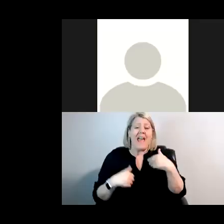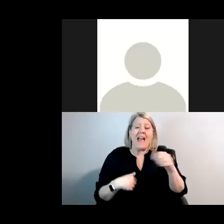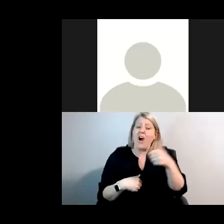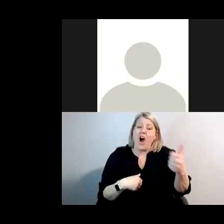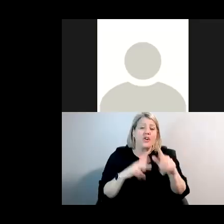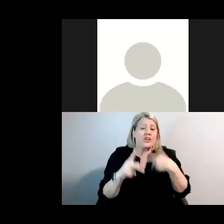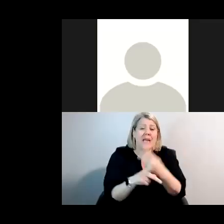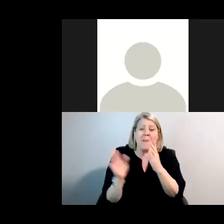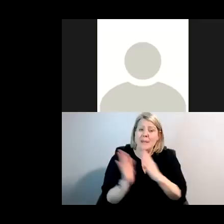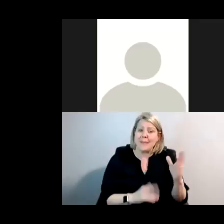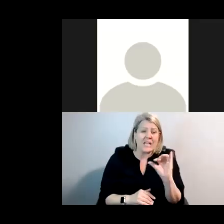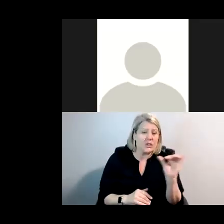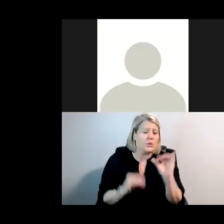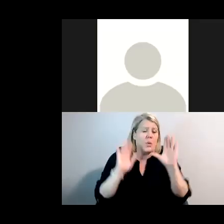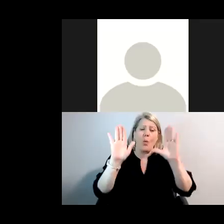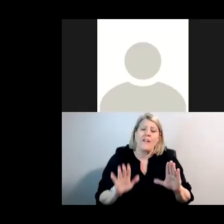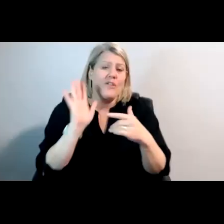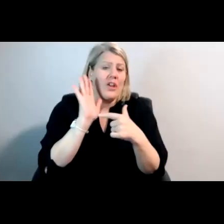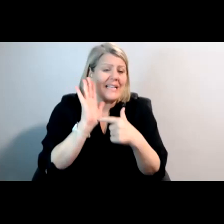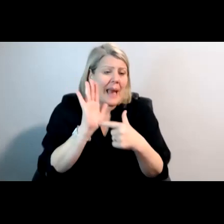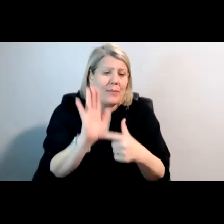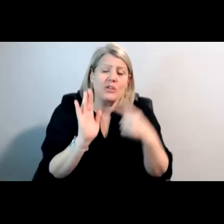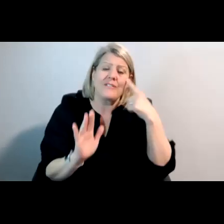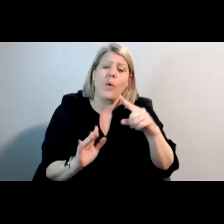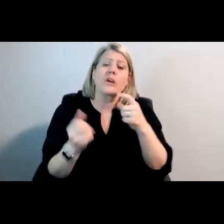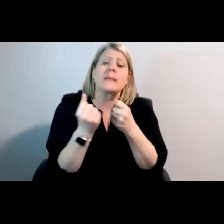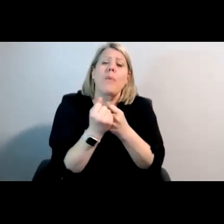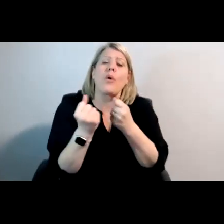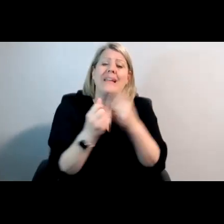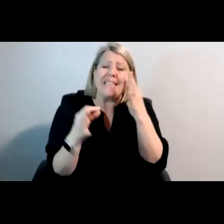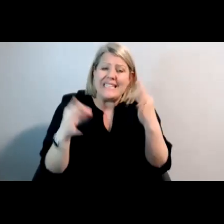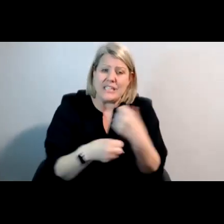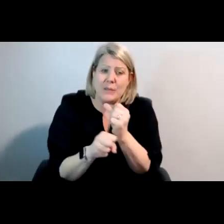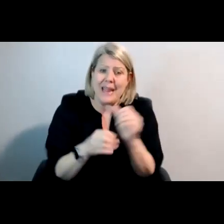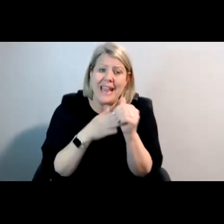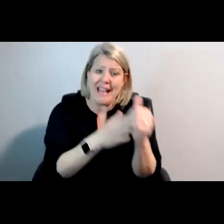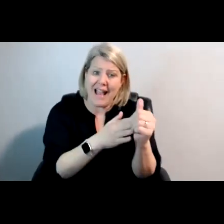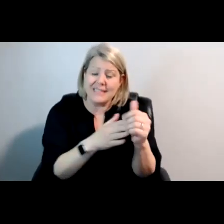We have some great examples and supported decision-making guides that are out there that are included